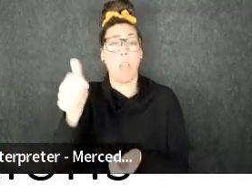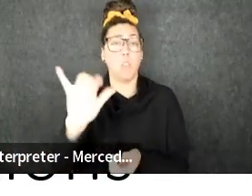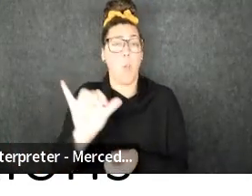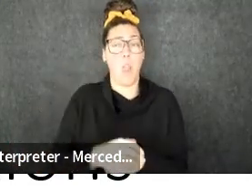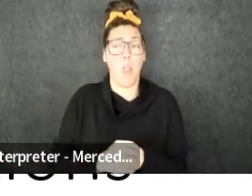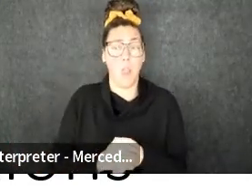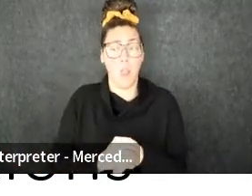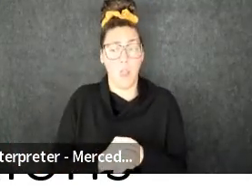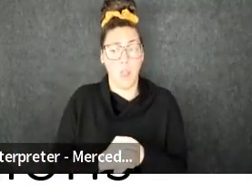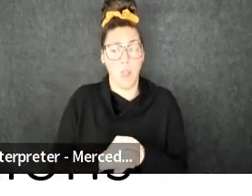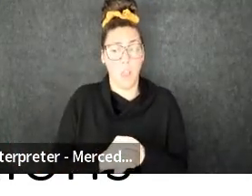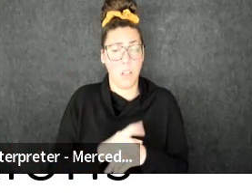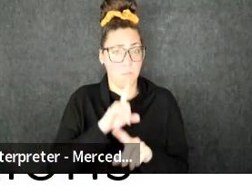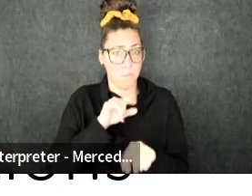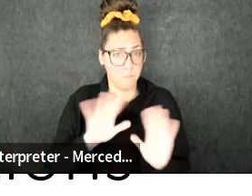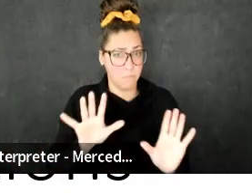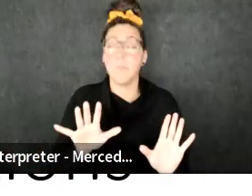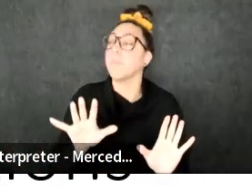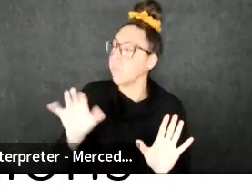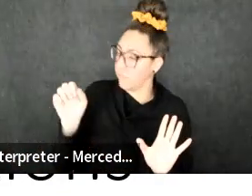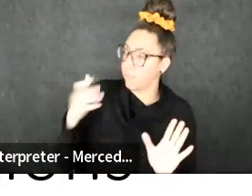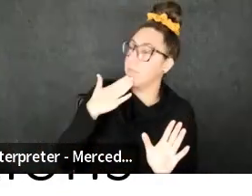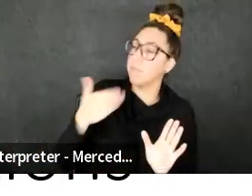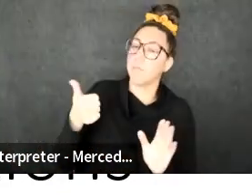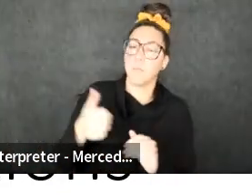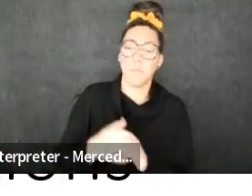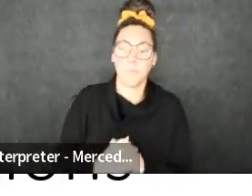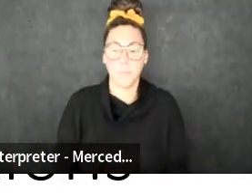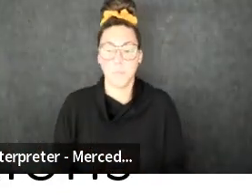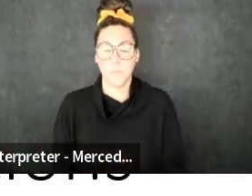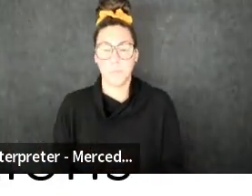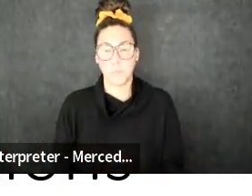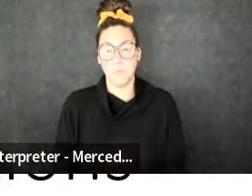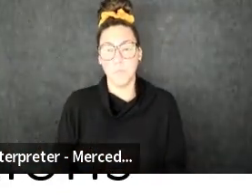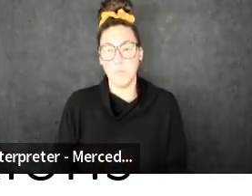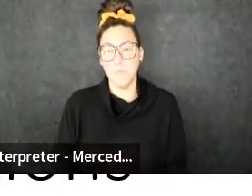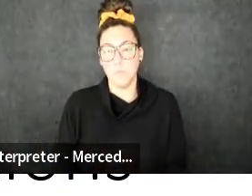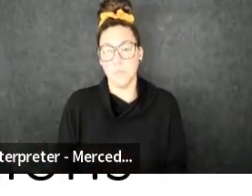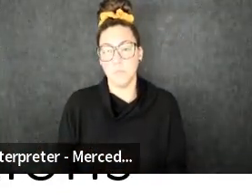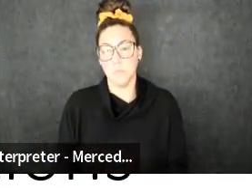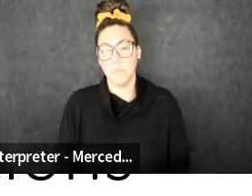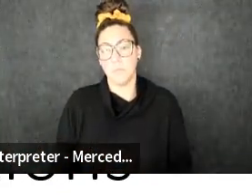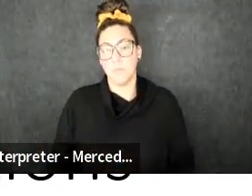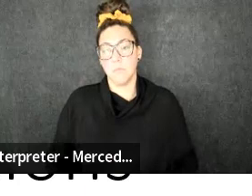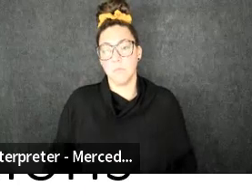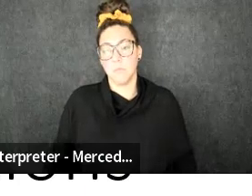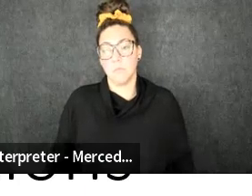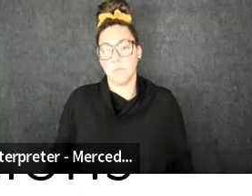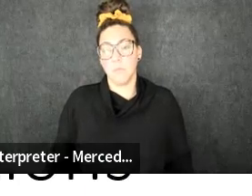does that answer your question to you? Yes. Thank you, Natasha. Yeah. The Fresno City Web page is a good place to start.